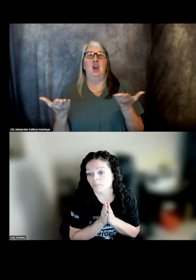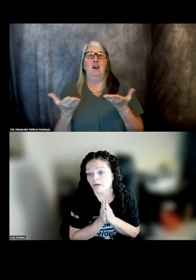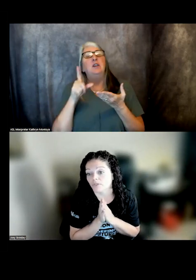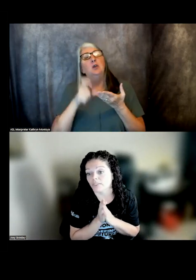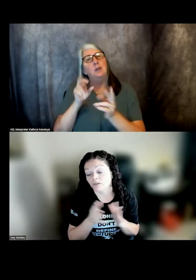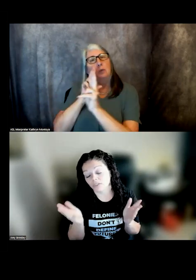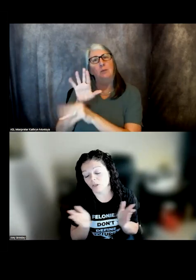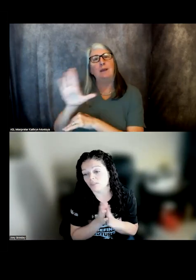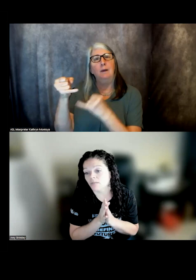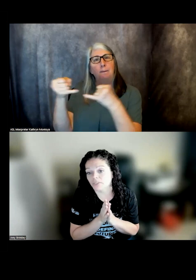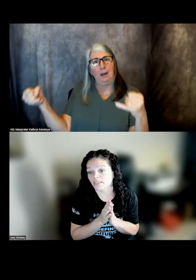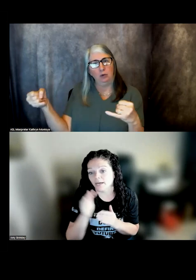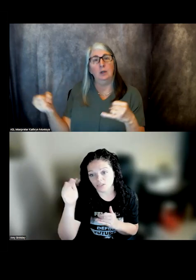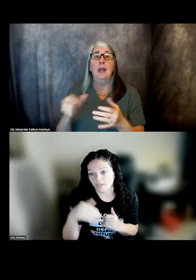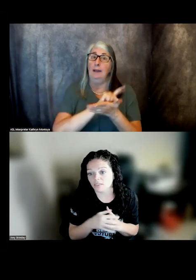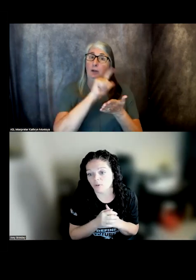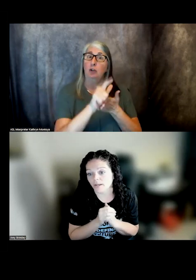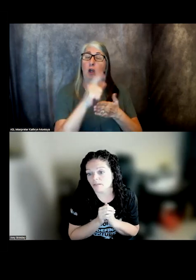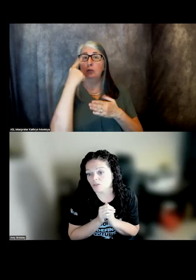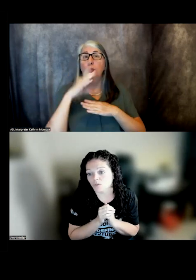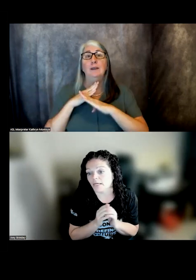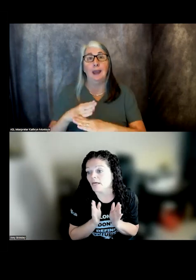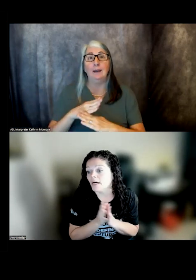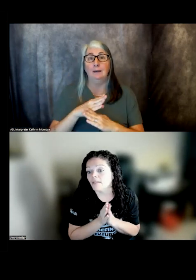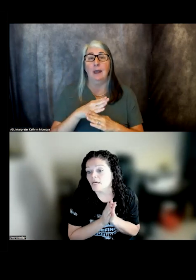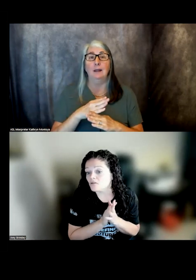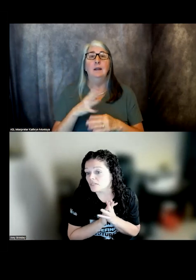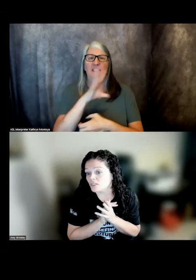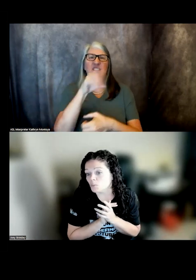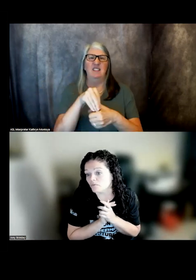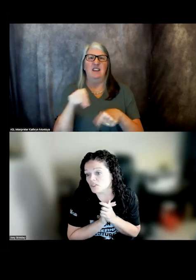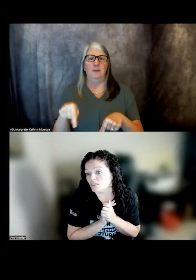BOUNDARIES AND THERE ARE LAWS THAT PROTECT THAT. THE OTHER ONE IS SUPERVISION.